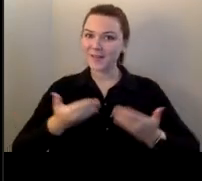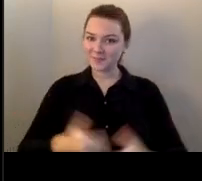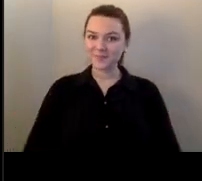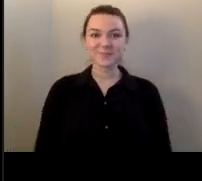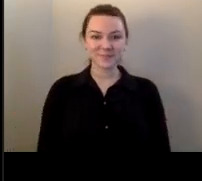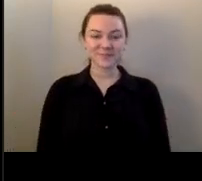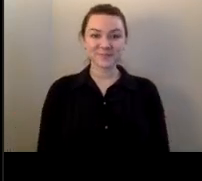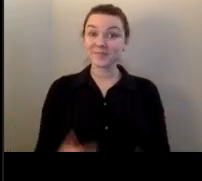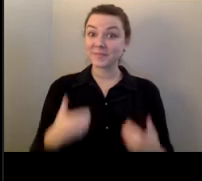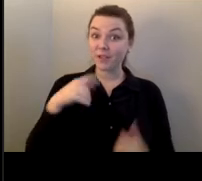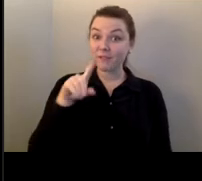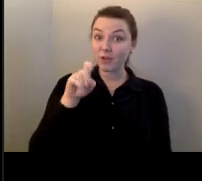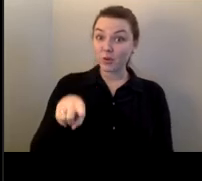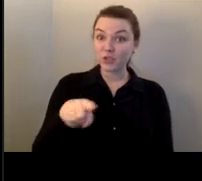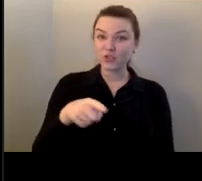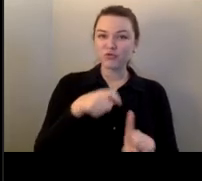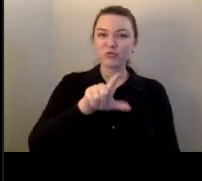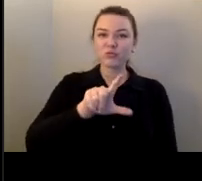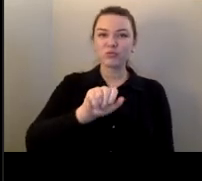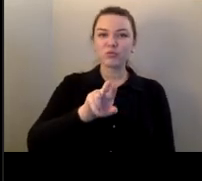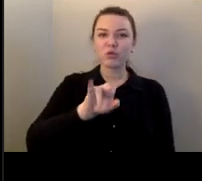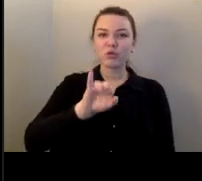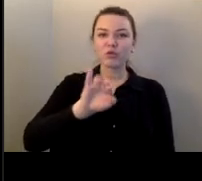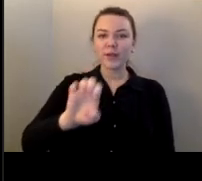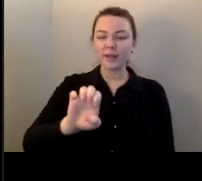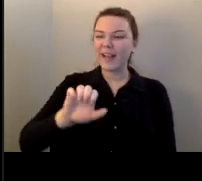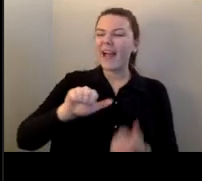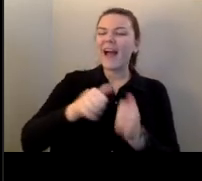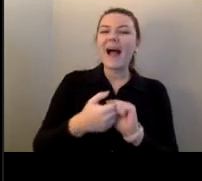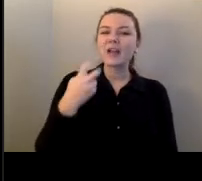Laurie asks, "How do you say coral polyp in Hawaiian?"